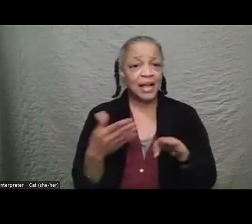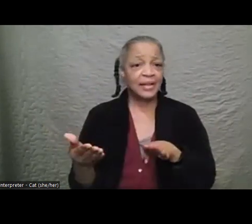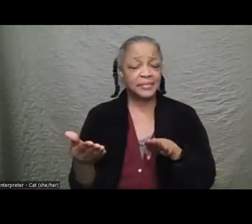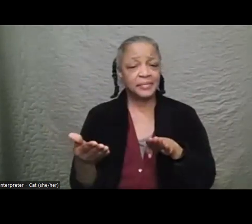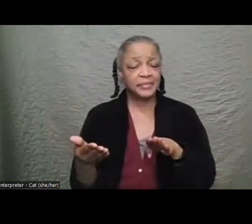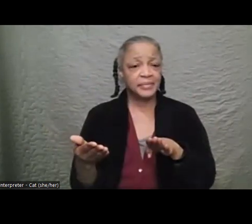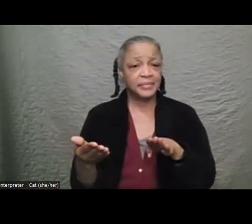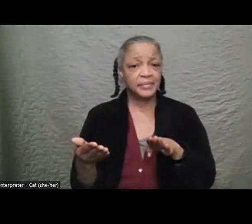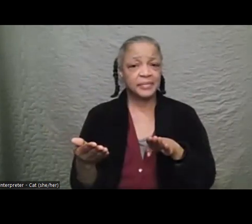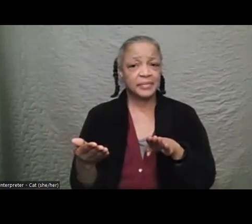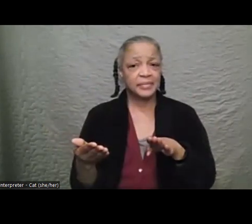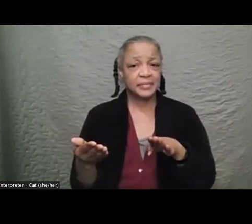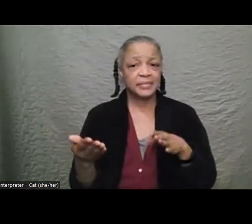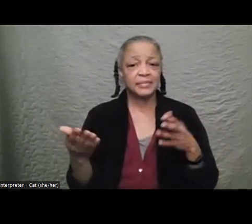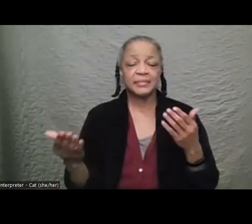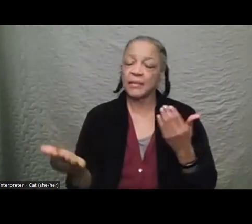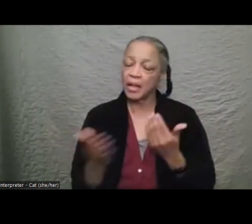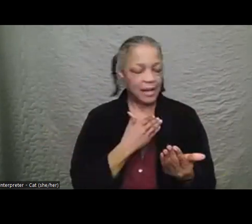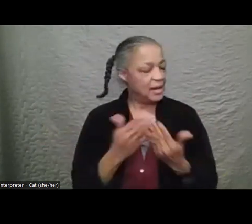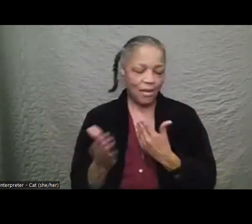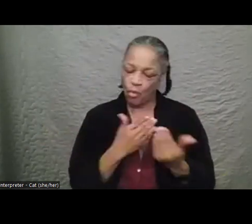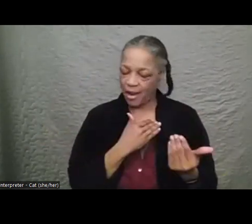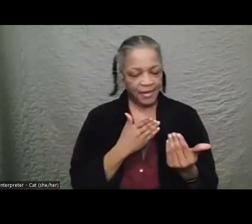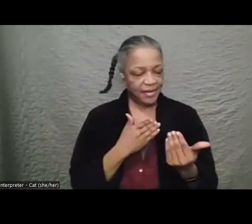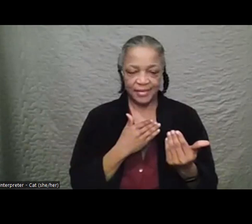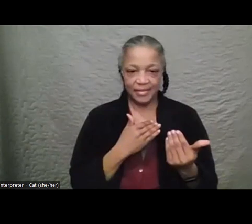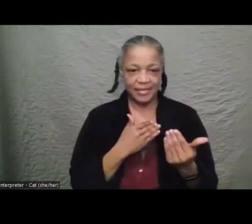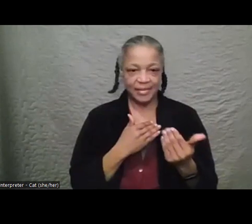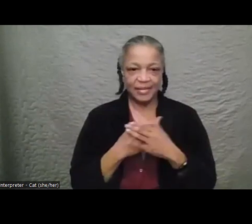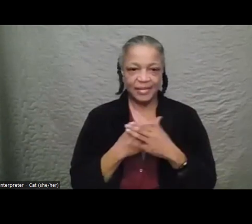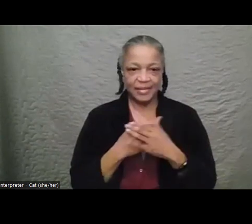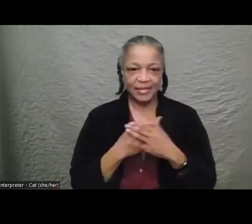Anyway, the care at silver was terrible.